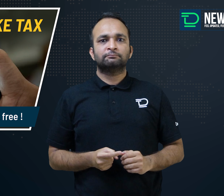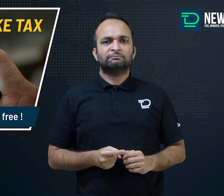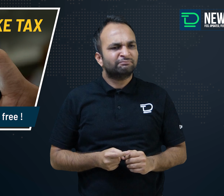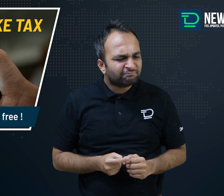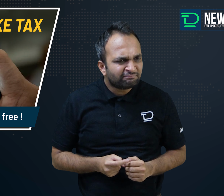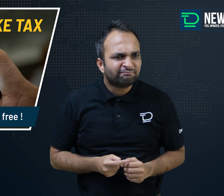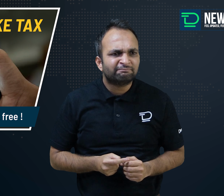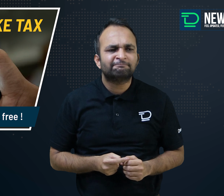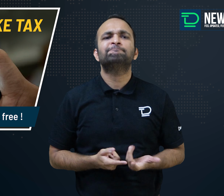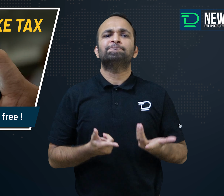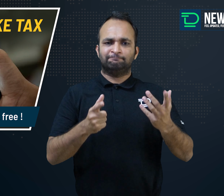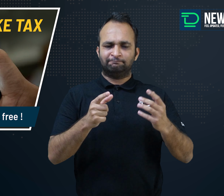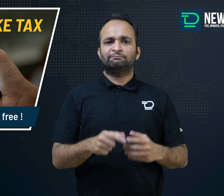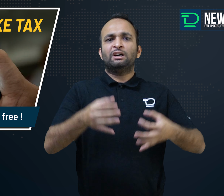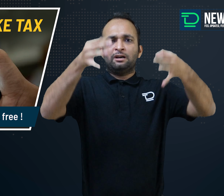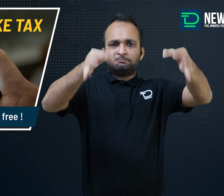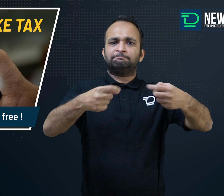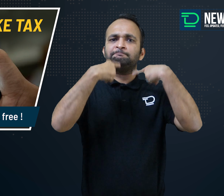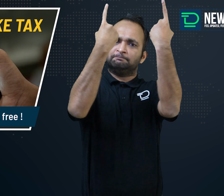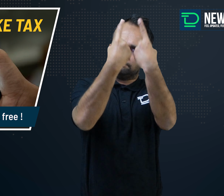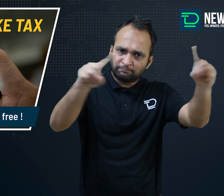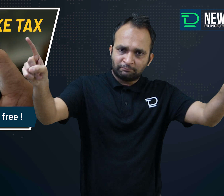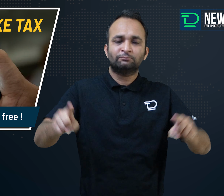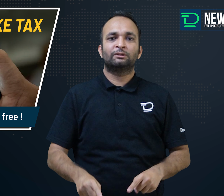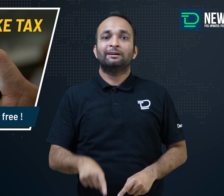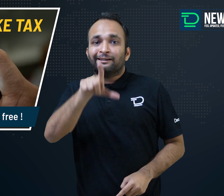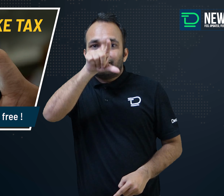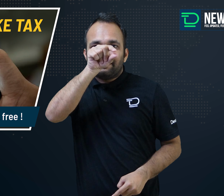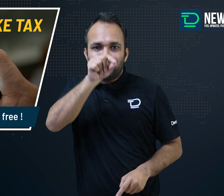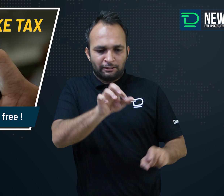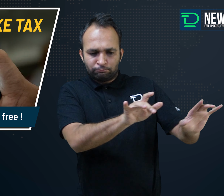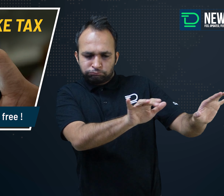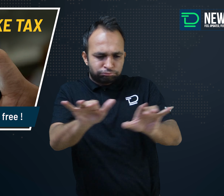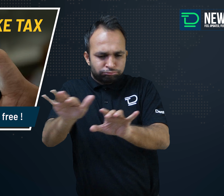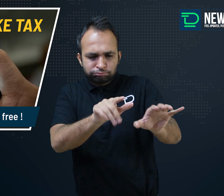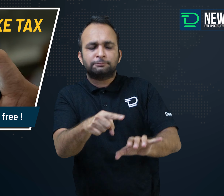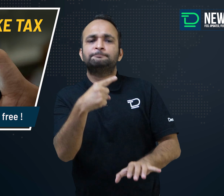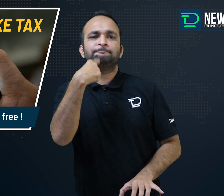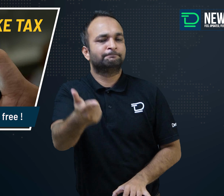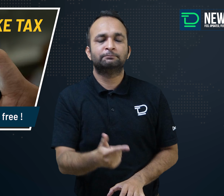Their official Twitter announced that there is